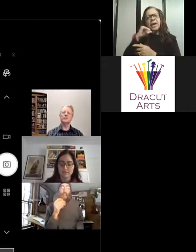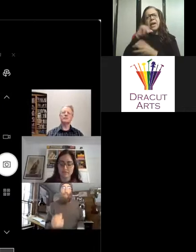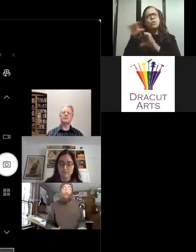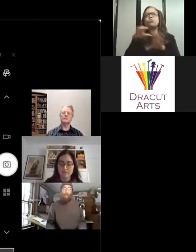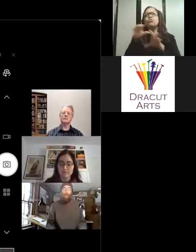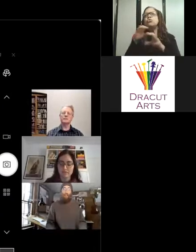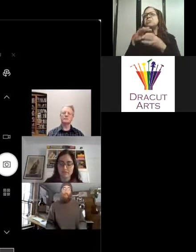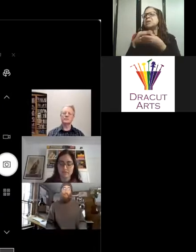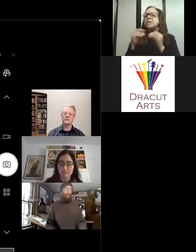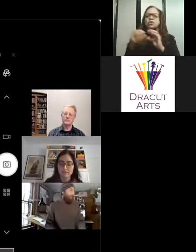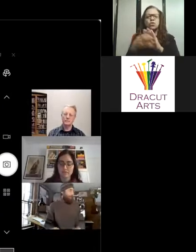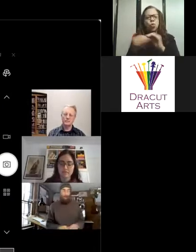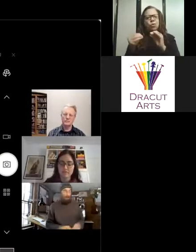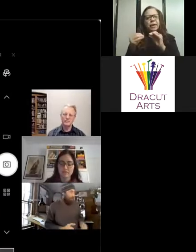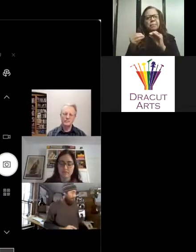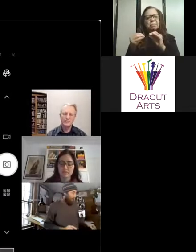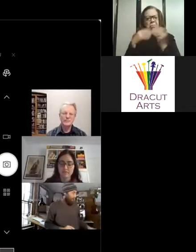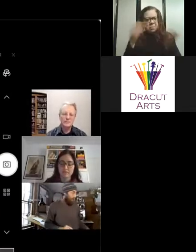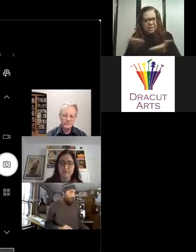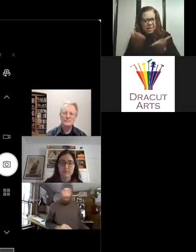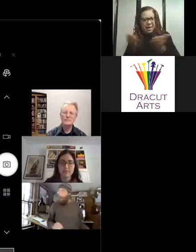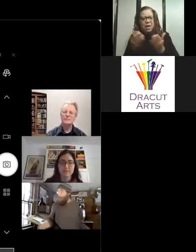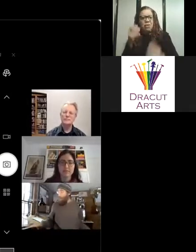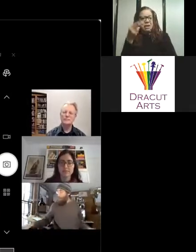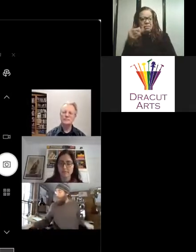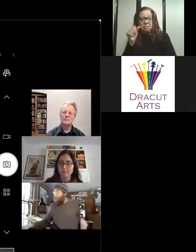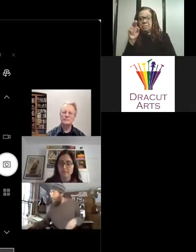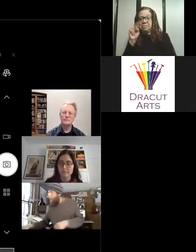gathering here in Henniker, in my my hometown where I grew up,